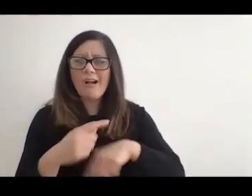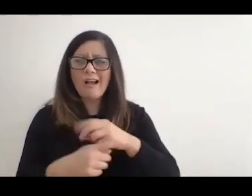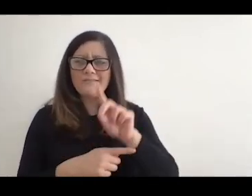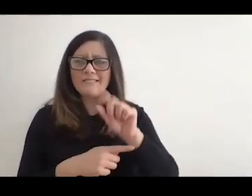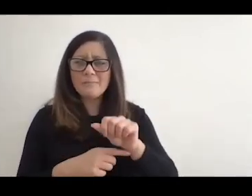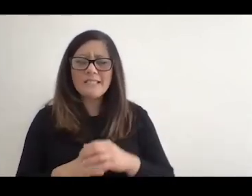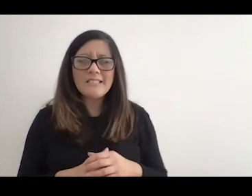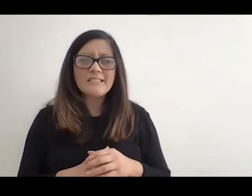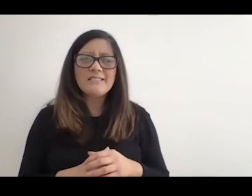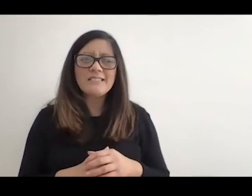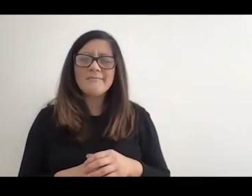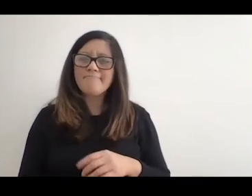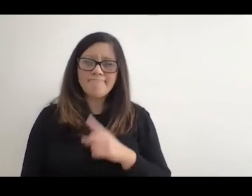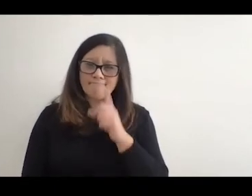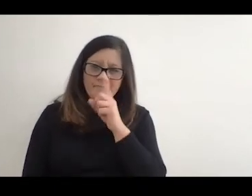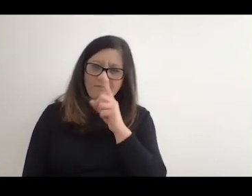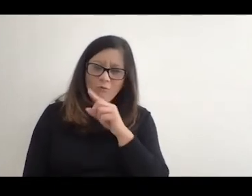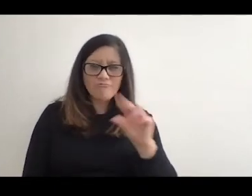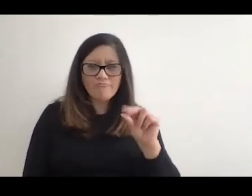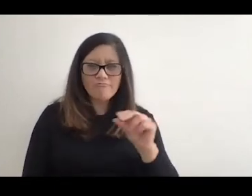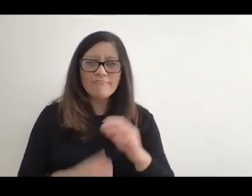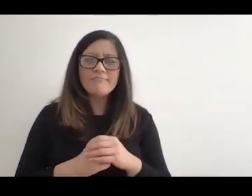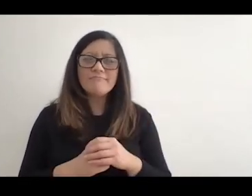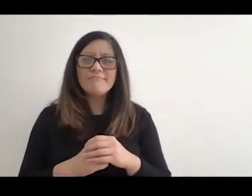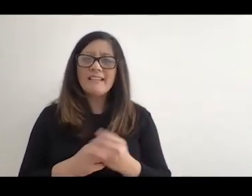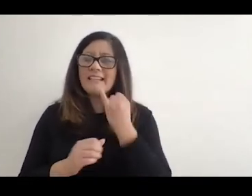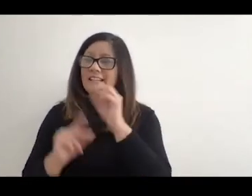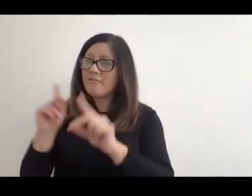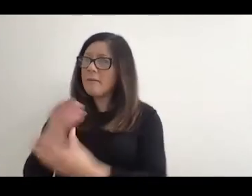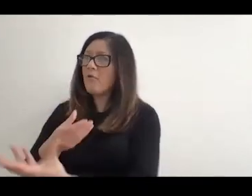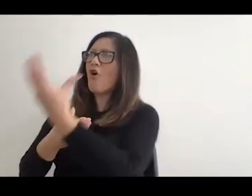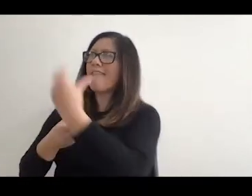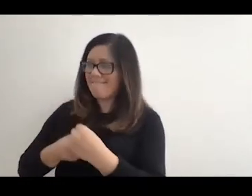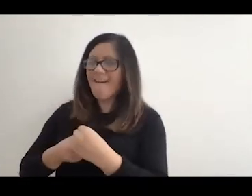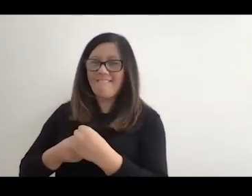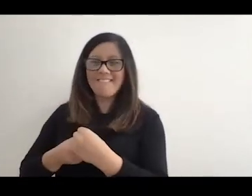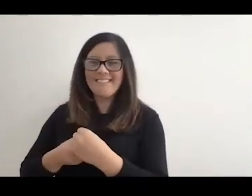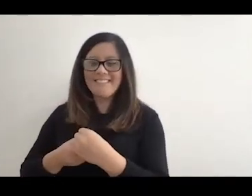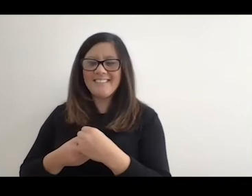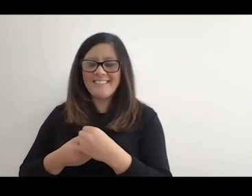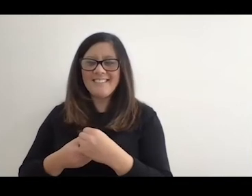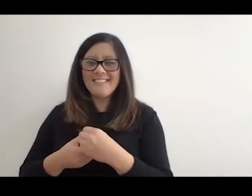design with disability in mind from the beginning. All of this impacts dressing with disabilities,